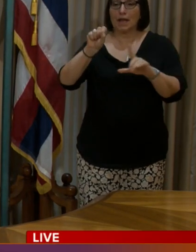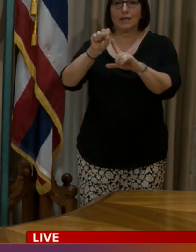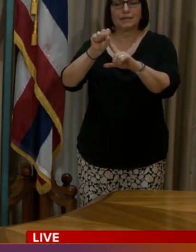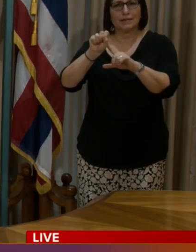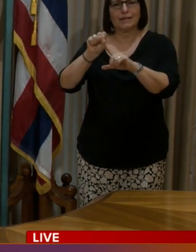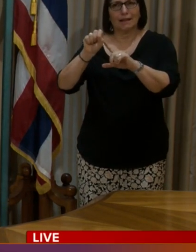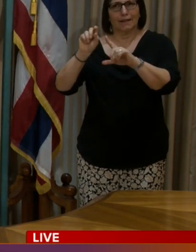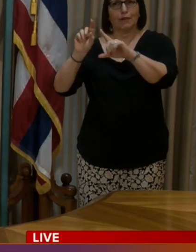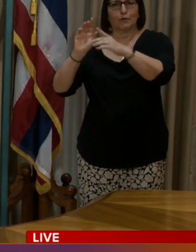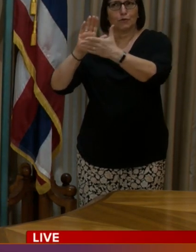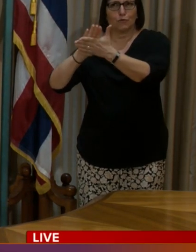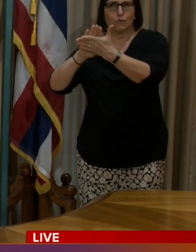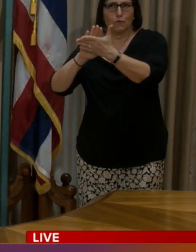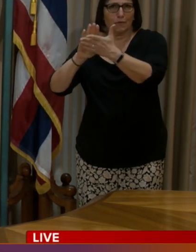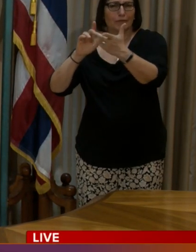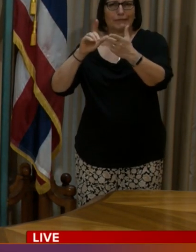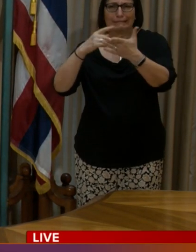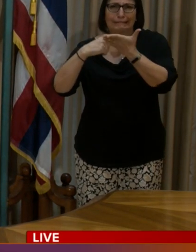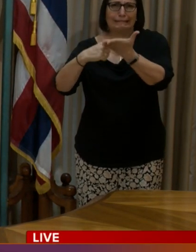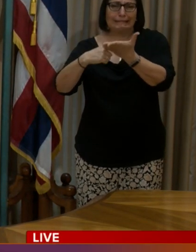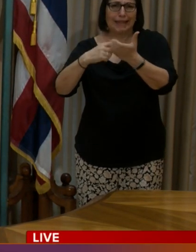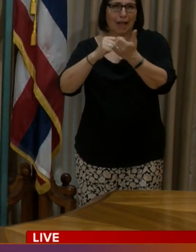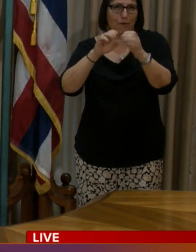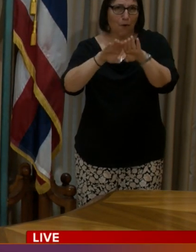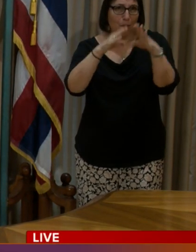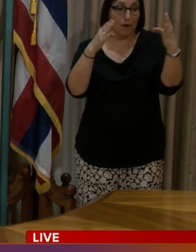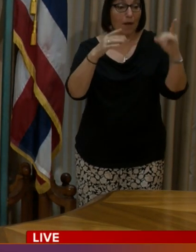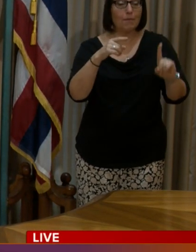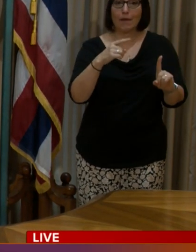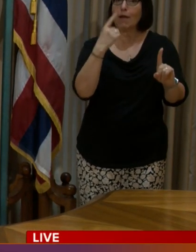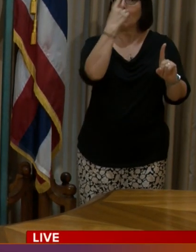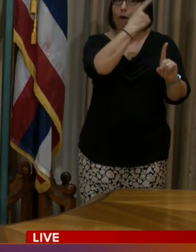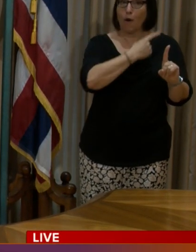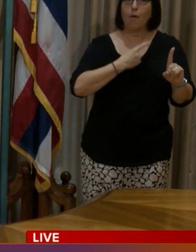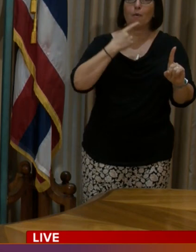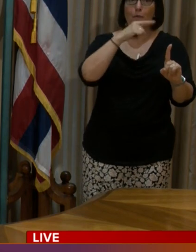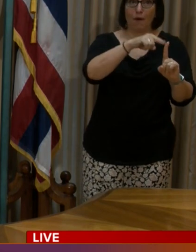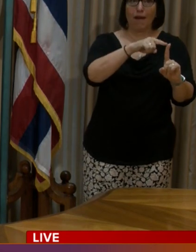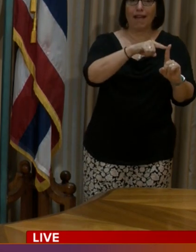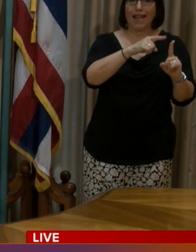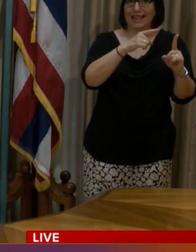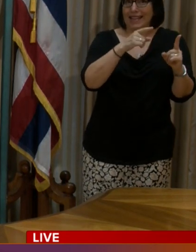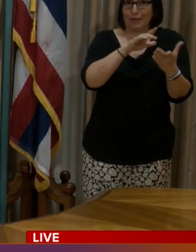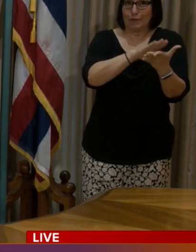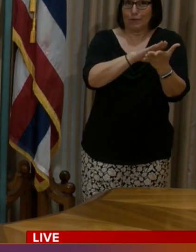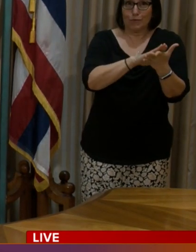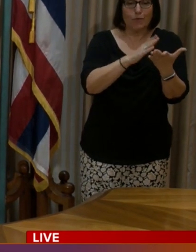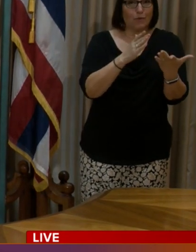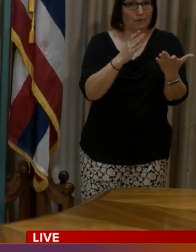GOOD MORNING, AS A NATION SCHOOLS CONTINUE TO HAVE THEIR DISCUSSIONS ABOUT HOW TO SAFELY REOPEN SCHOOLS.